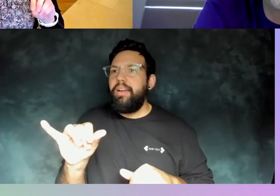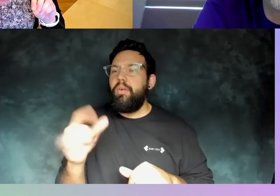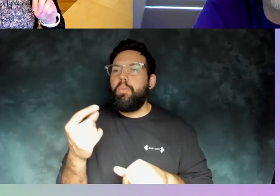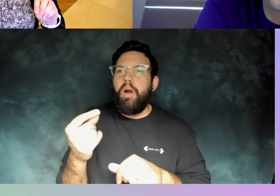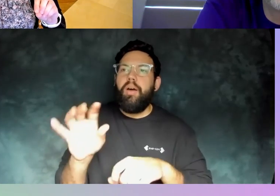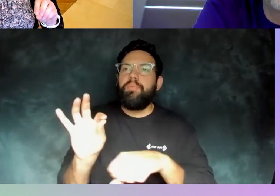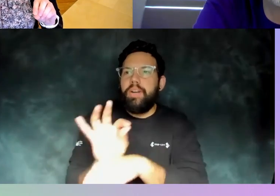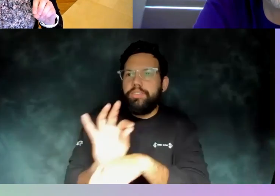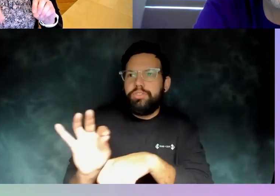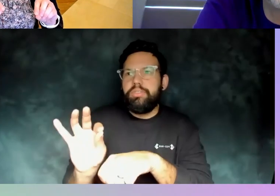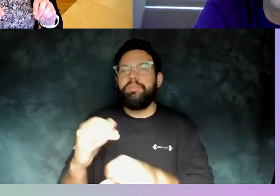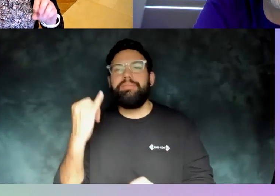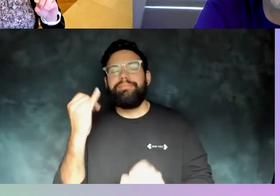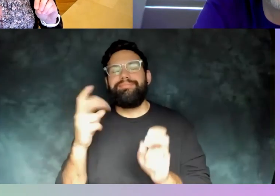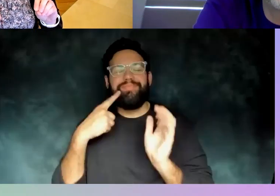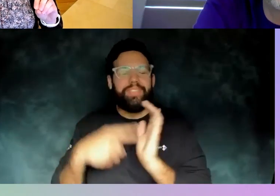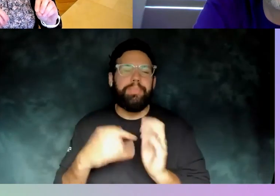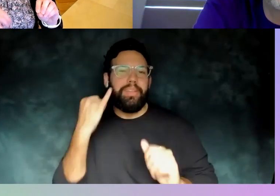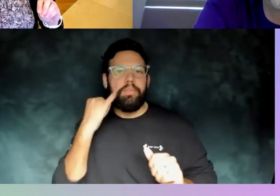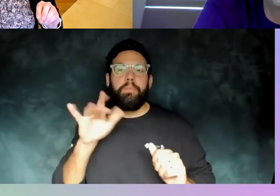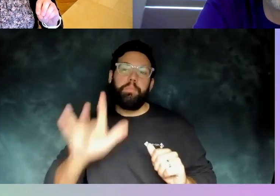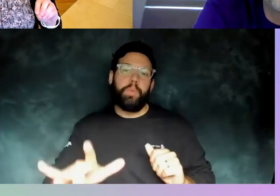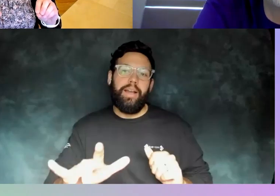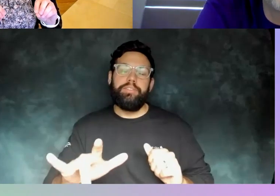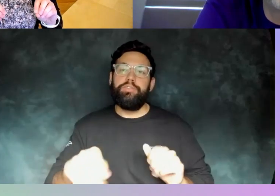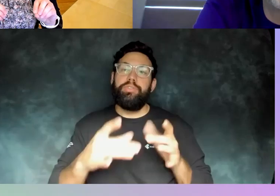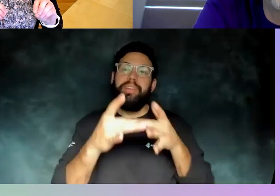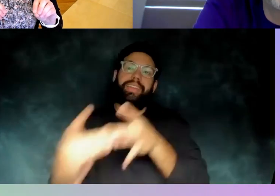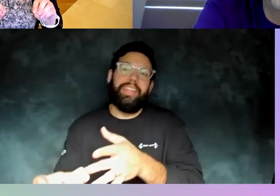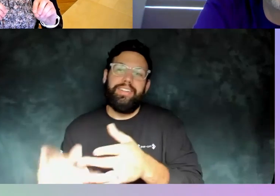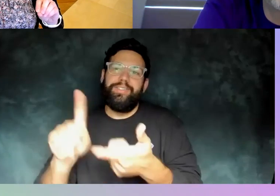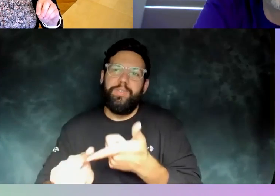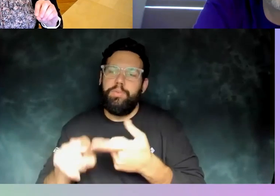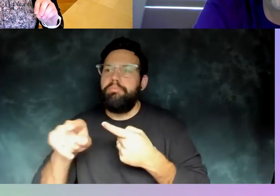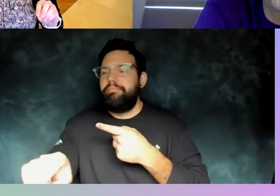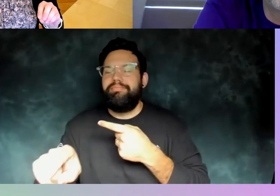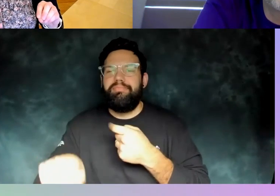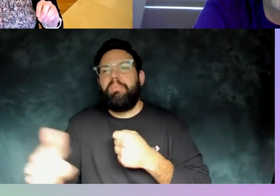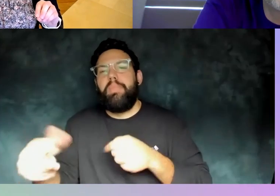help with some of that debt and some of those things that you need to do but haven't done it. I call it the